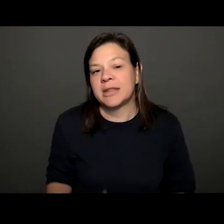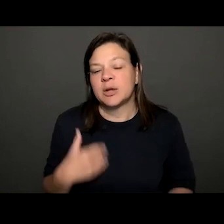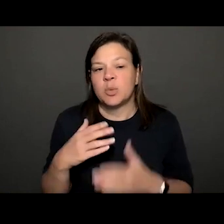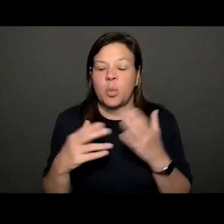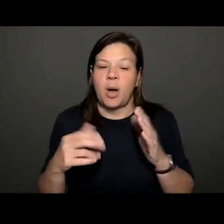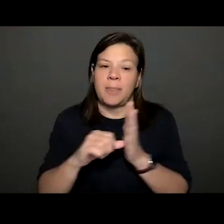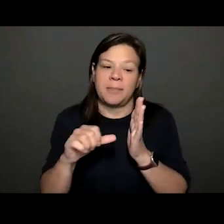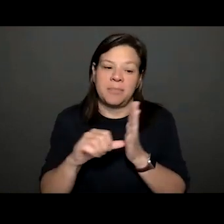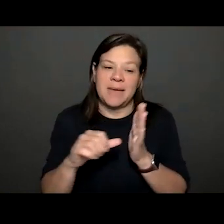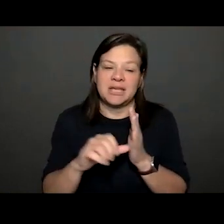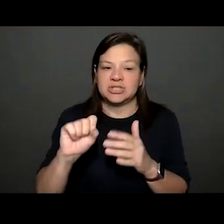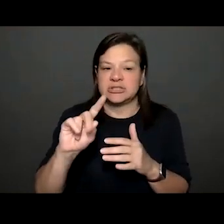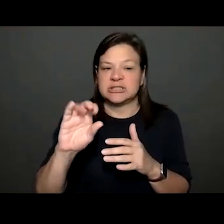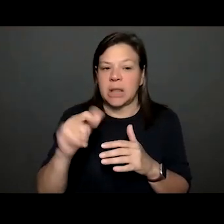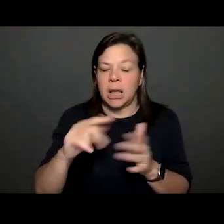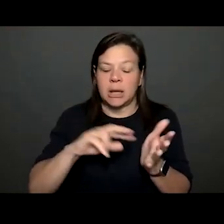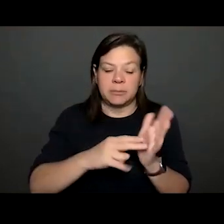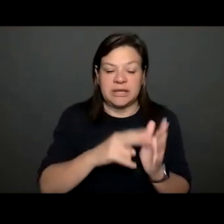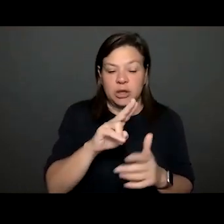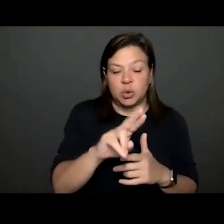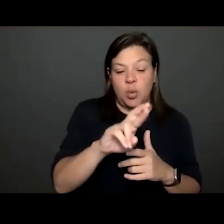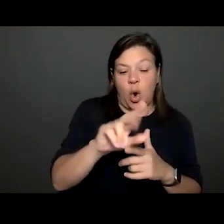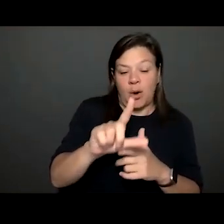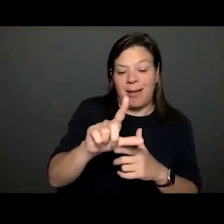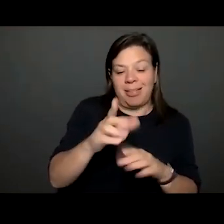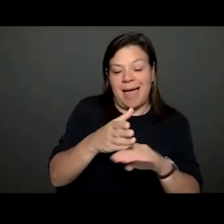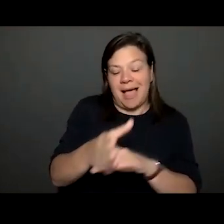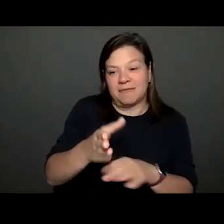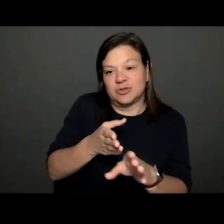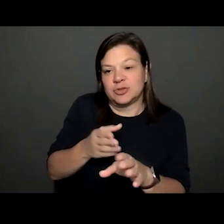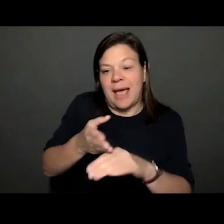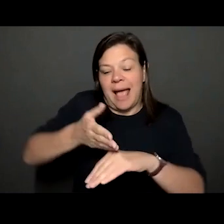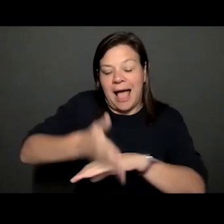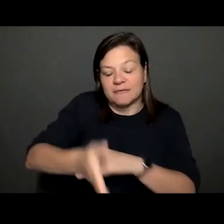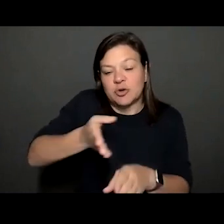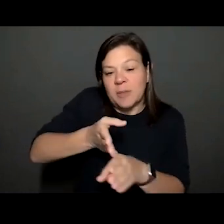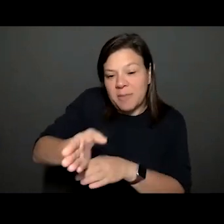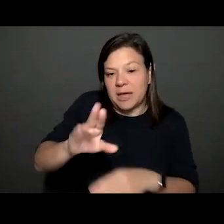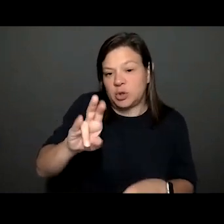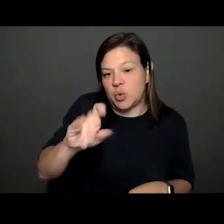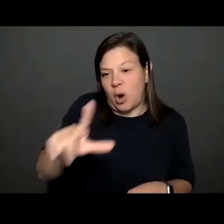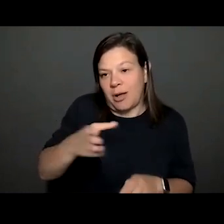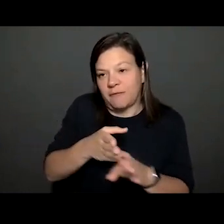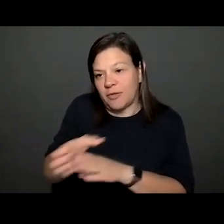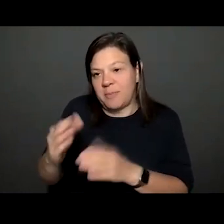AFTER THE MAIN URL FOR THE MAIN LISTING PAGE. WE WANT THAT TO BE THE RECORD I.D.